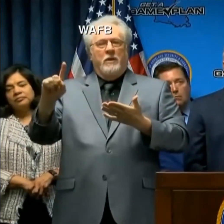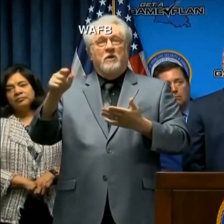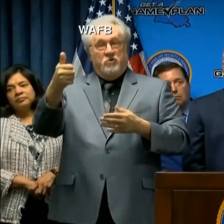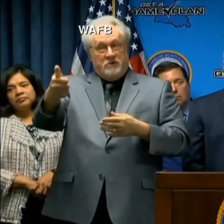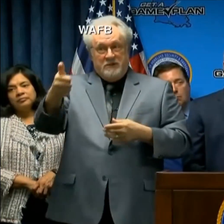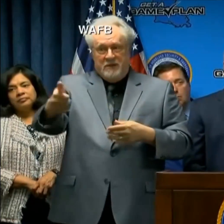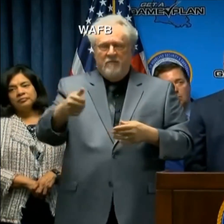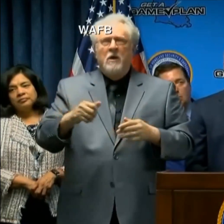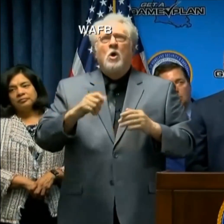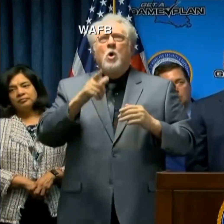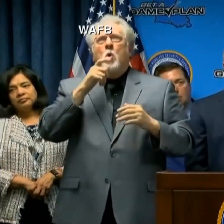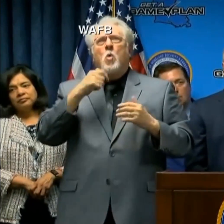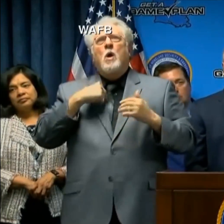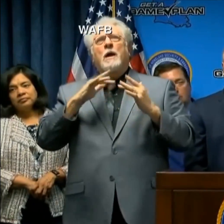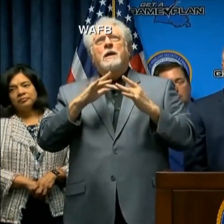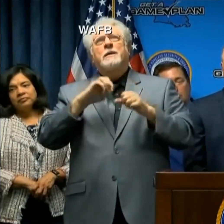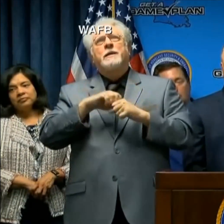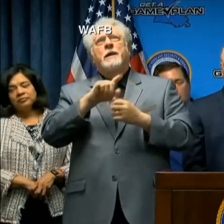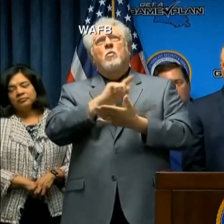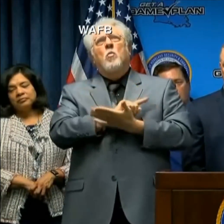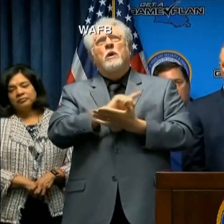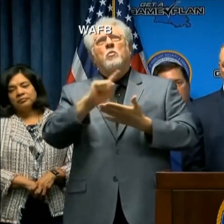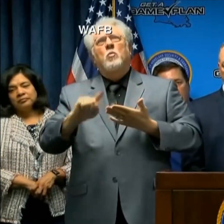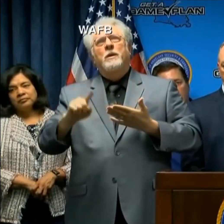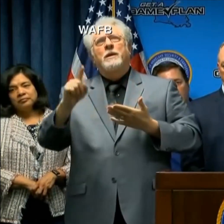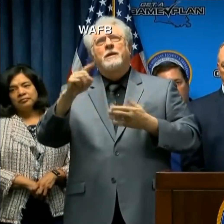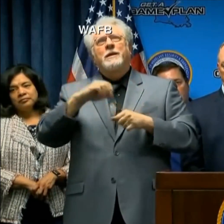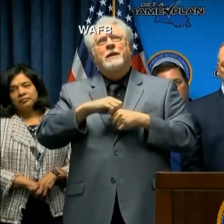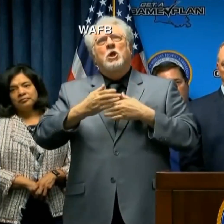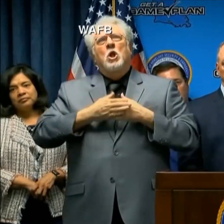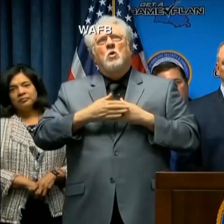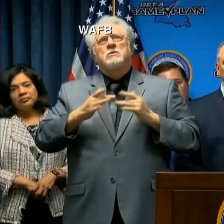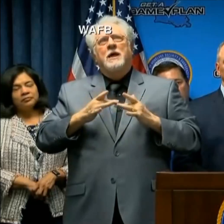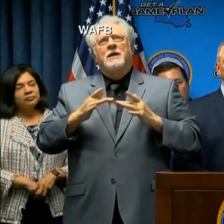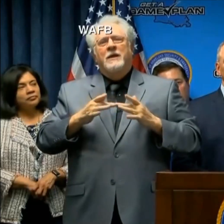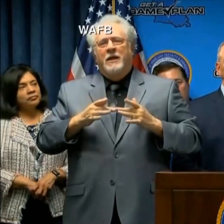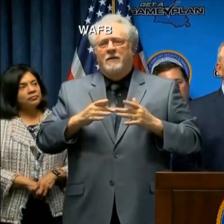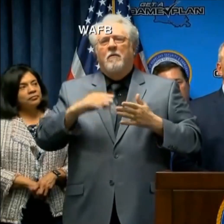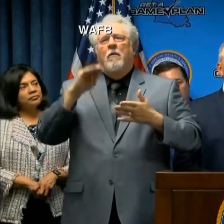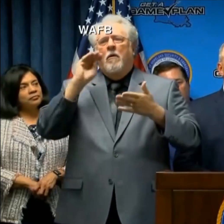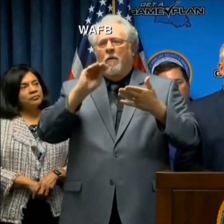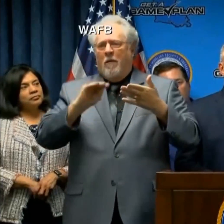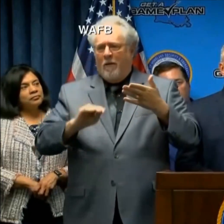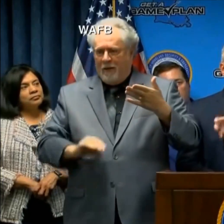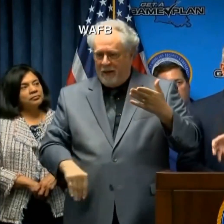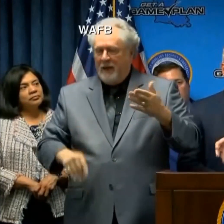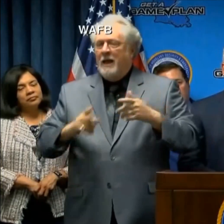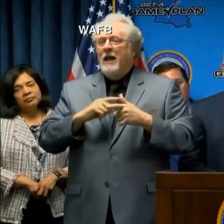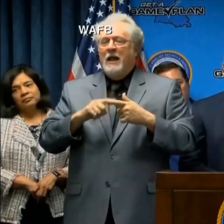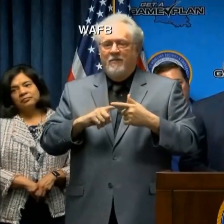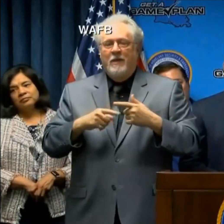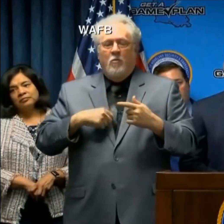all the people you've come into contact with in close contact with we take those in that information down then we need to reach out to those individuals and it's